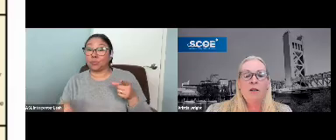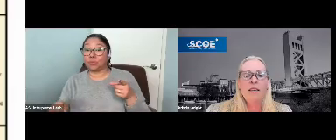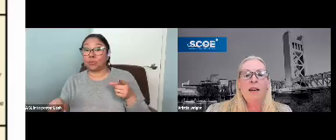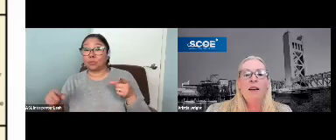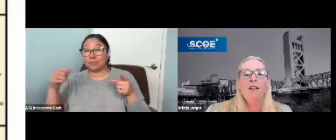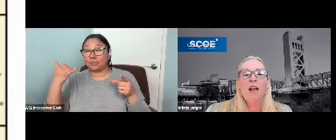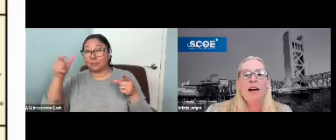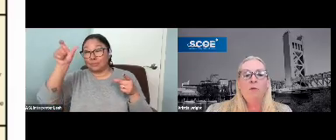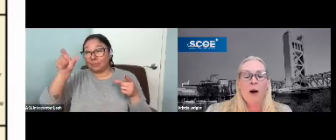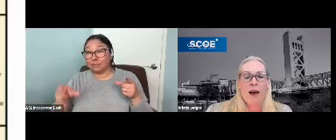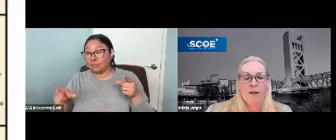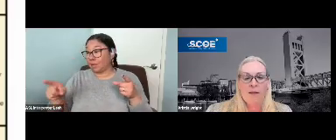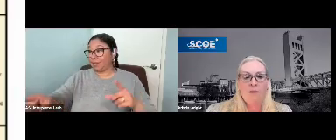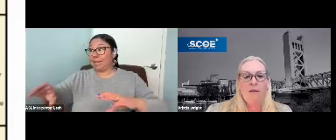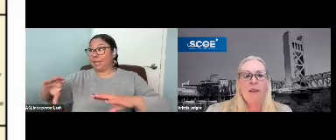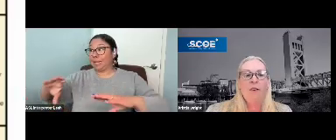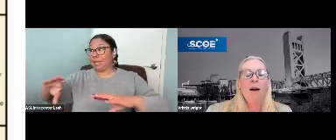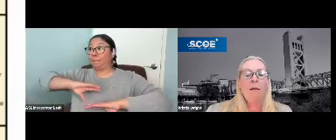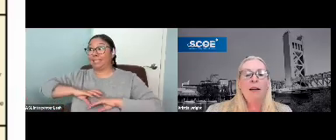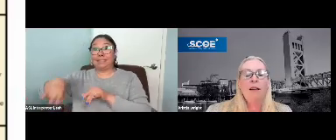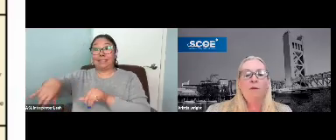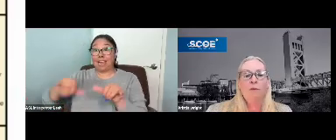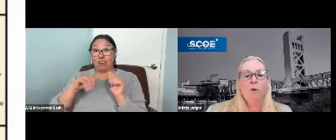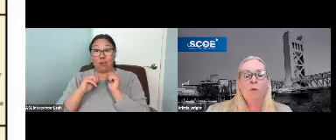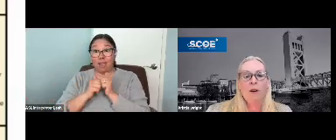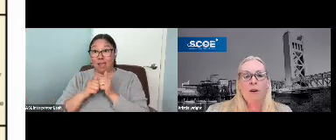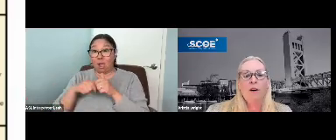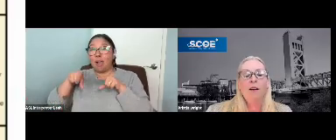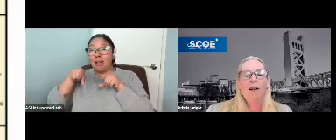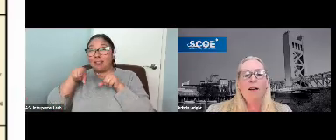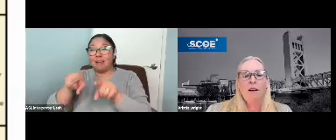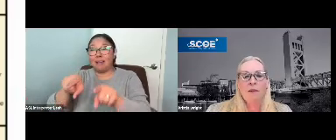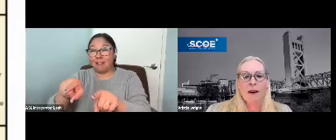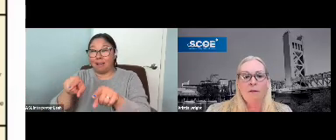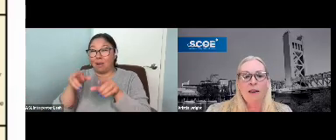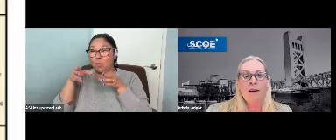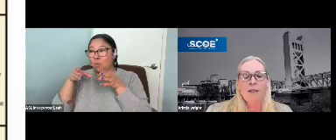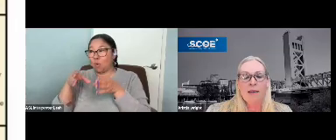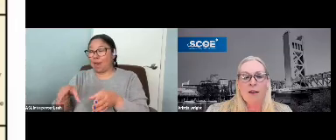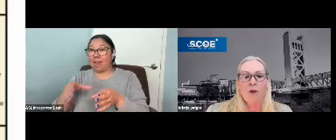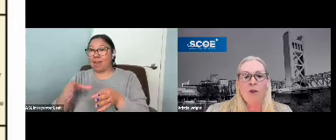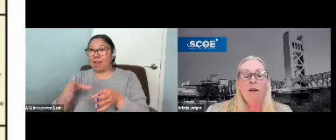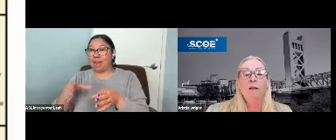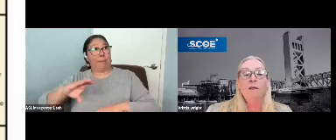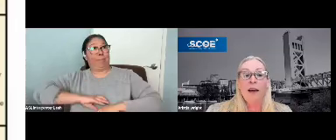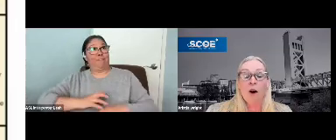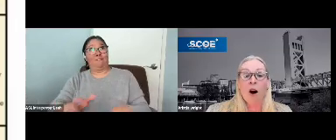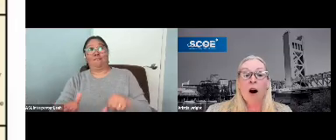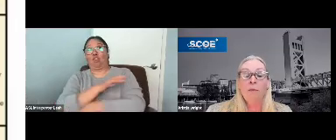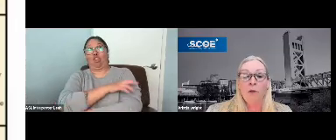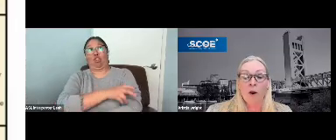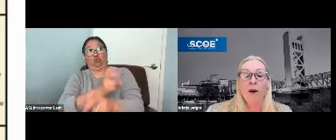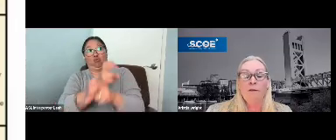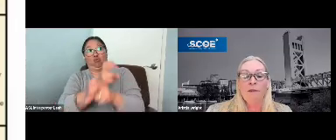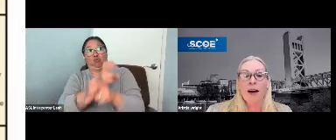standards in an aligned way. They're not meeting the full rigor of every standard. They are though